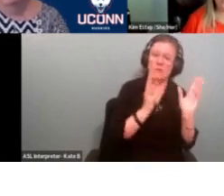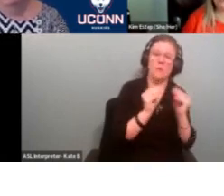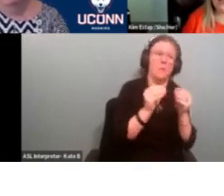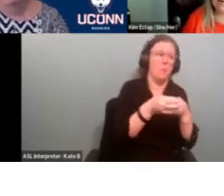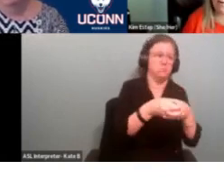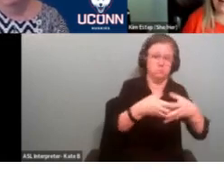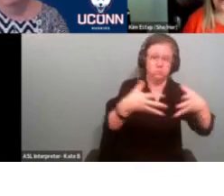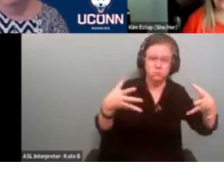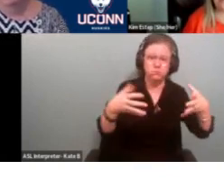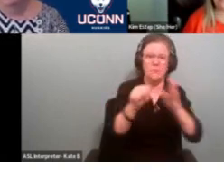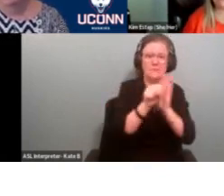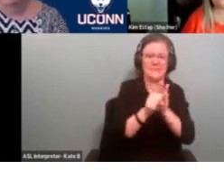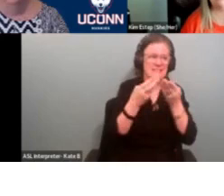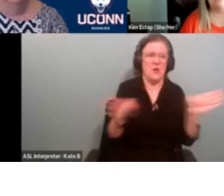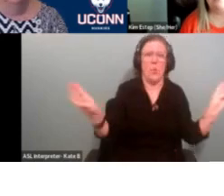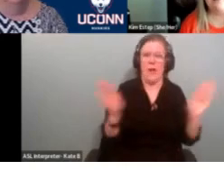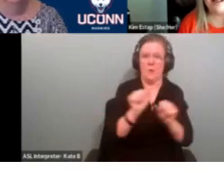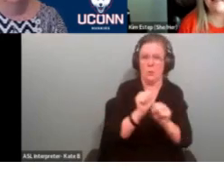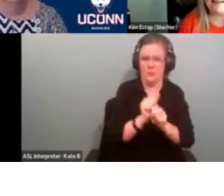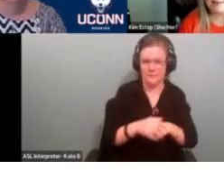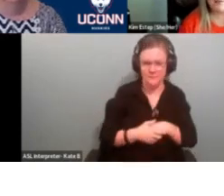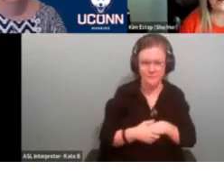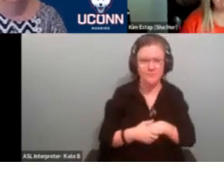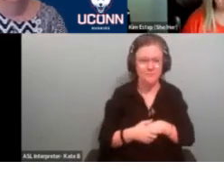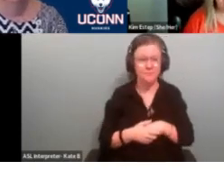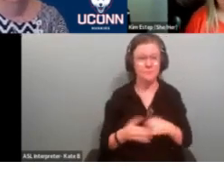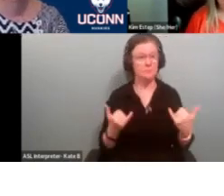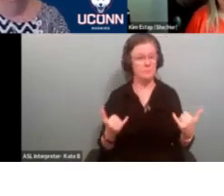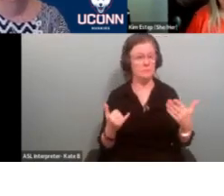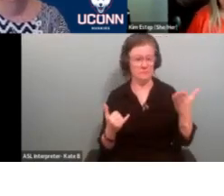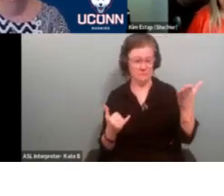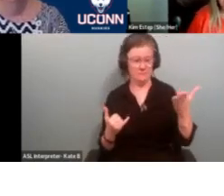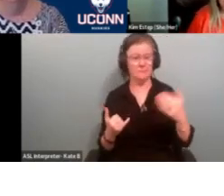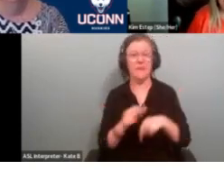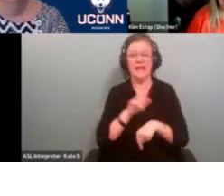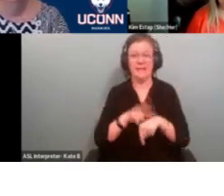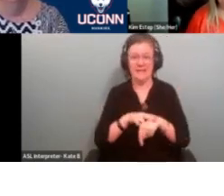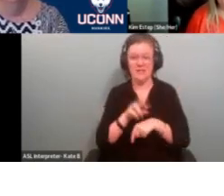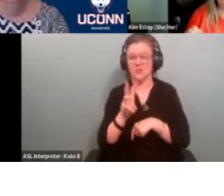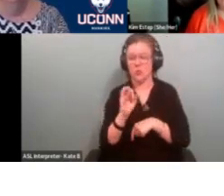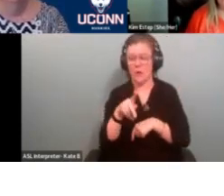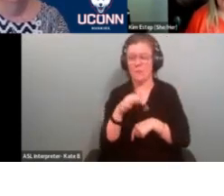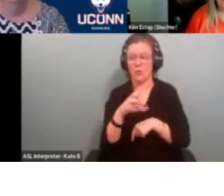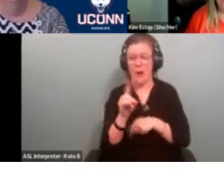large statewide efforts. And at this point, the National wraparound initiative was born.